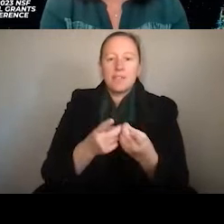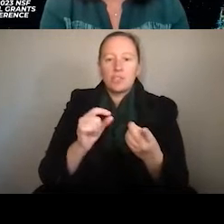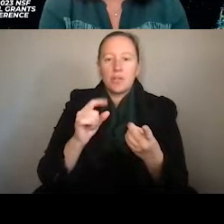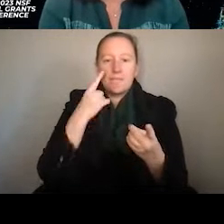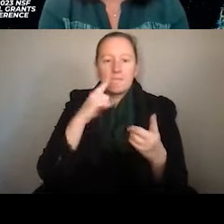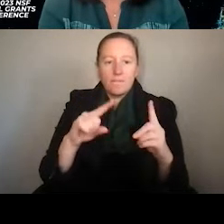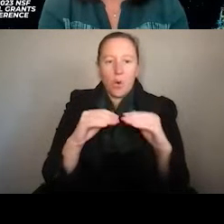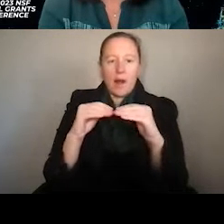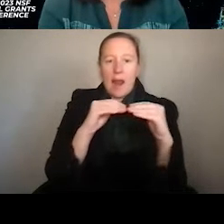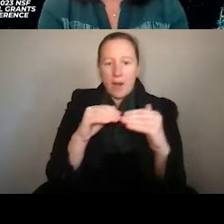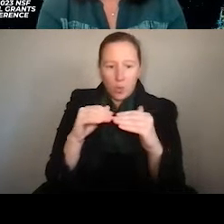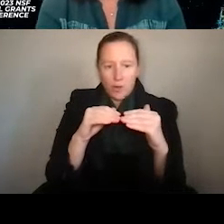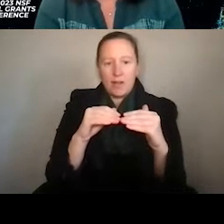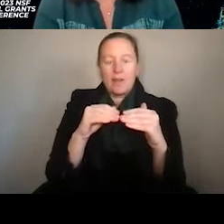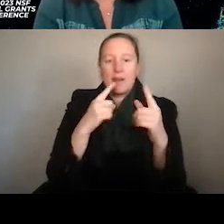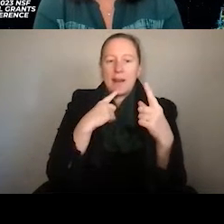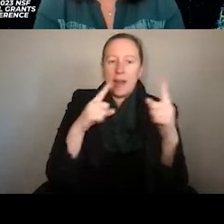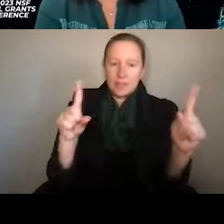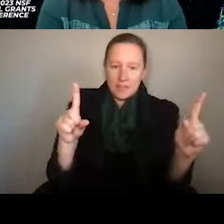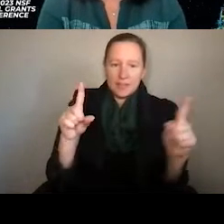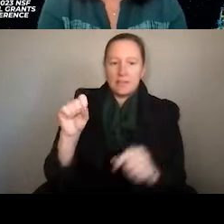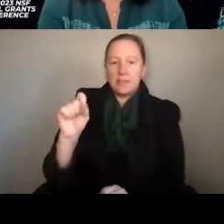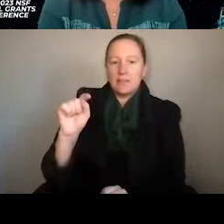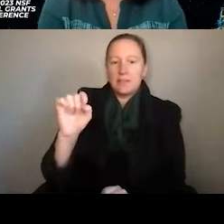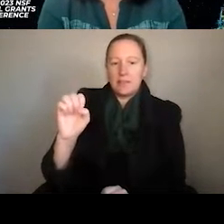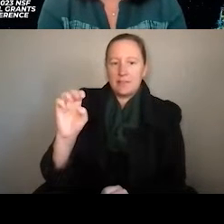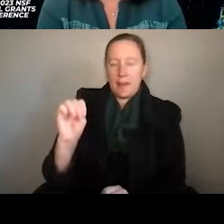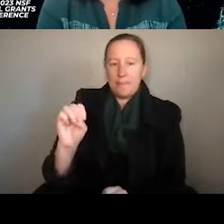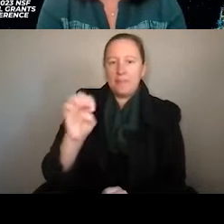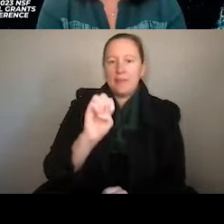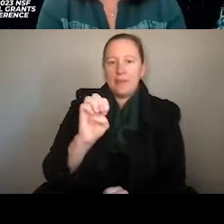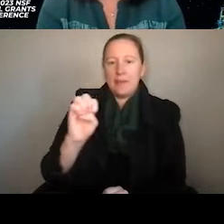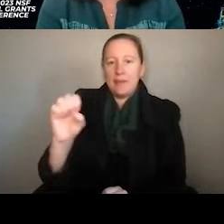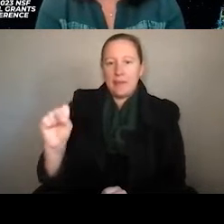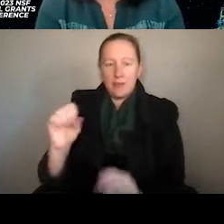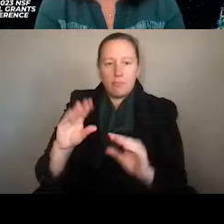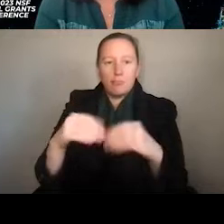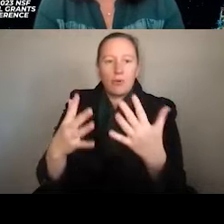EES provides support to grow the innovative US STEM workforce